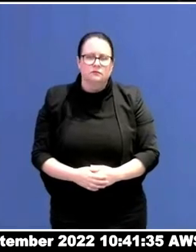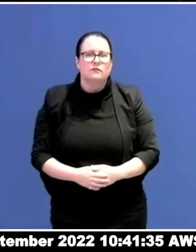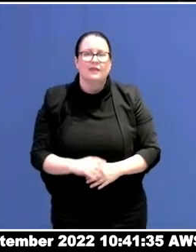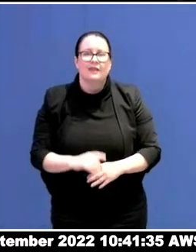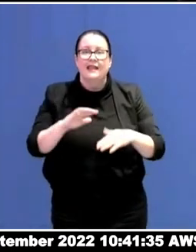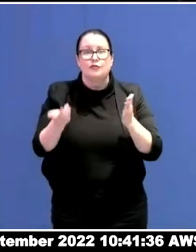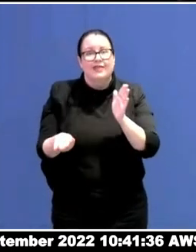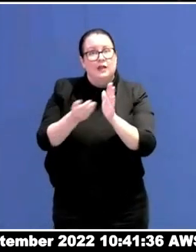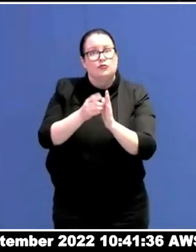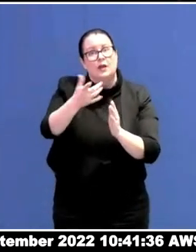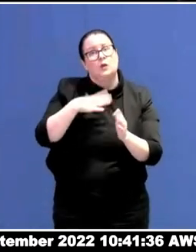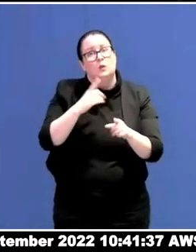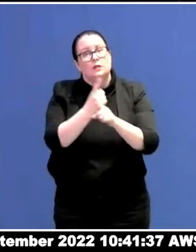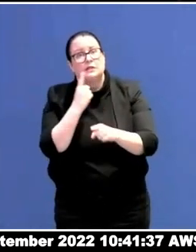in your statement or I haven't covered this morning?